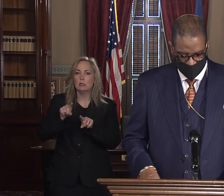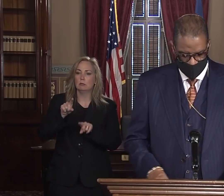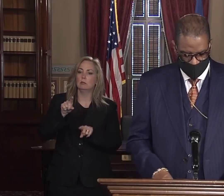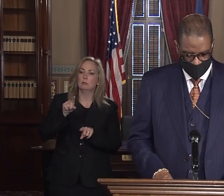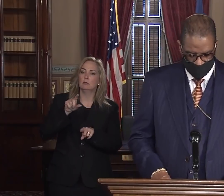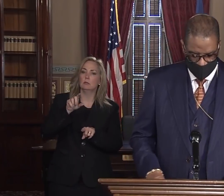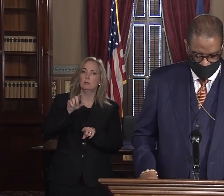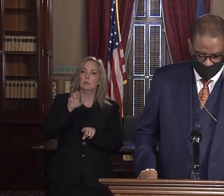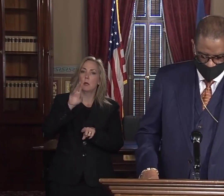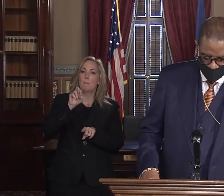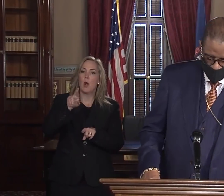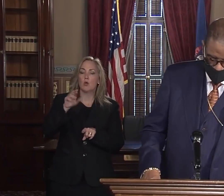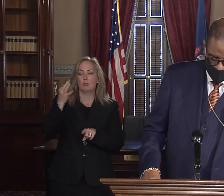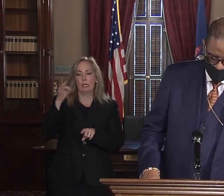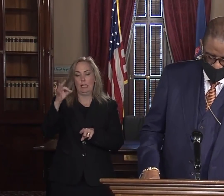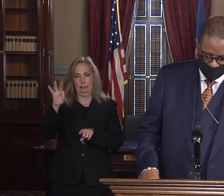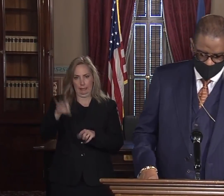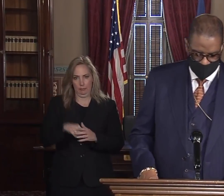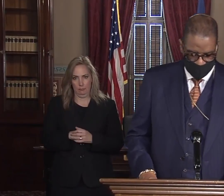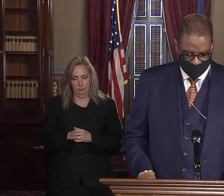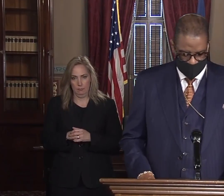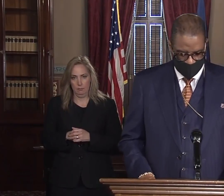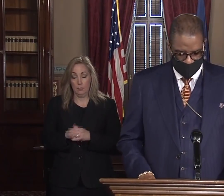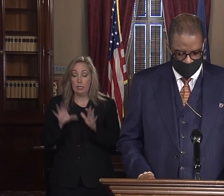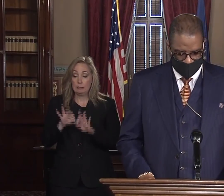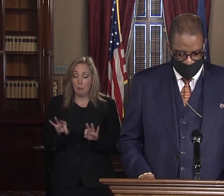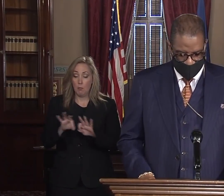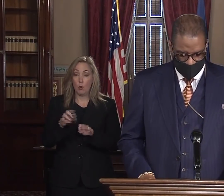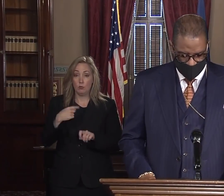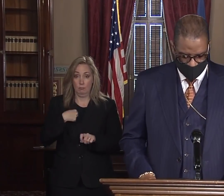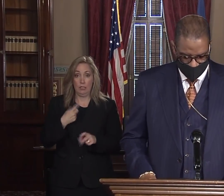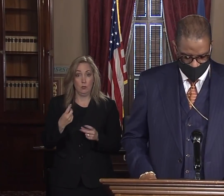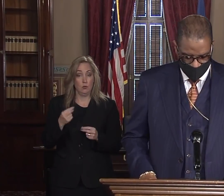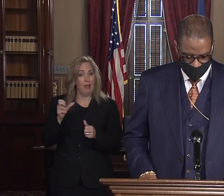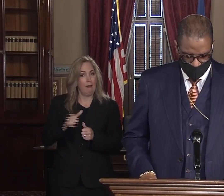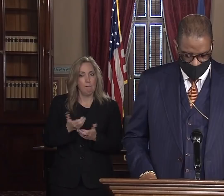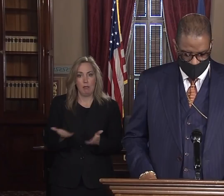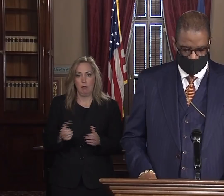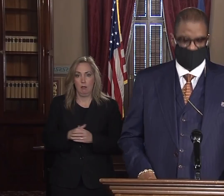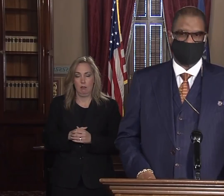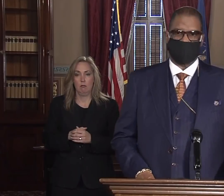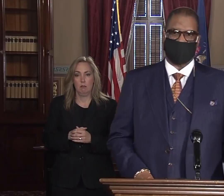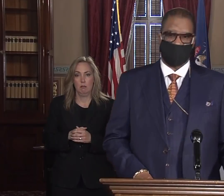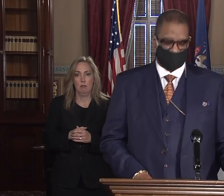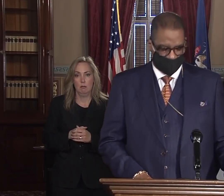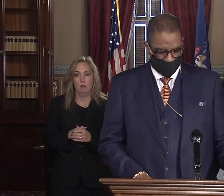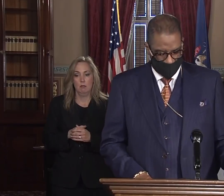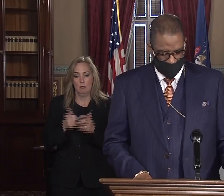WE HAVE BEEN CLOSED TO PUBLIC WORSHIP SINCE THE 19th OF MARCH.